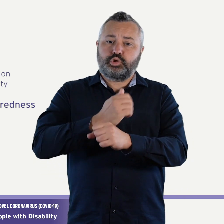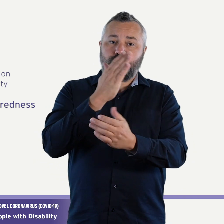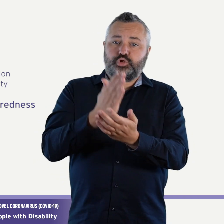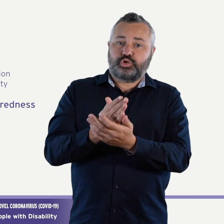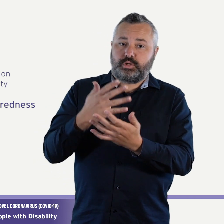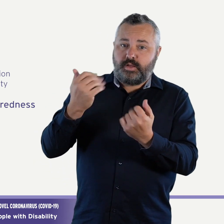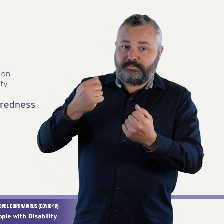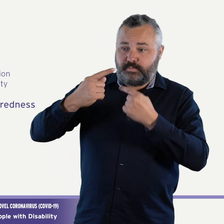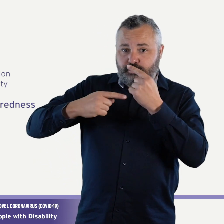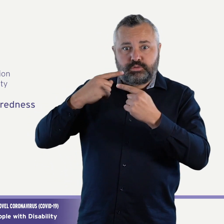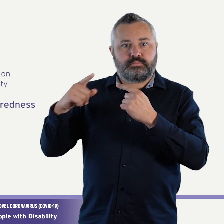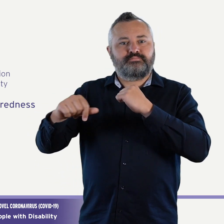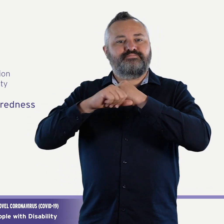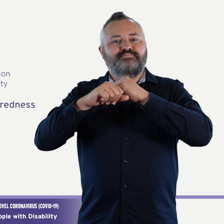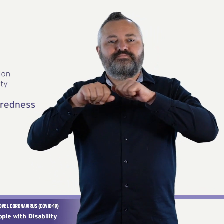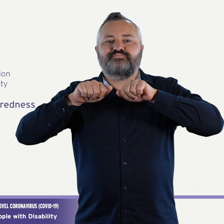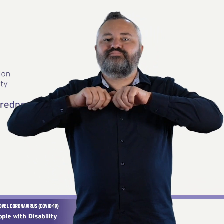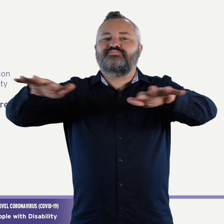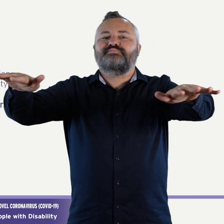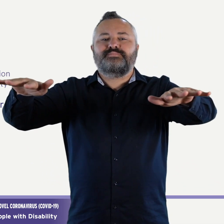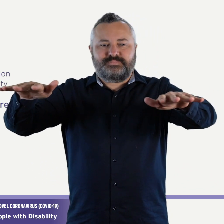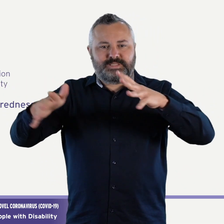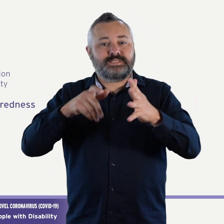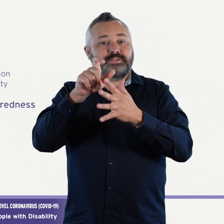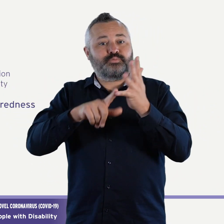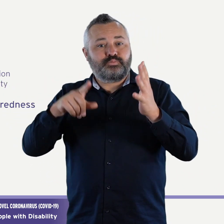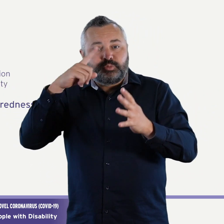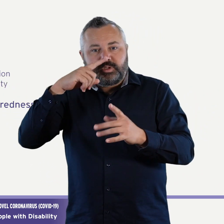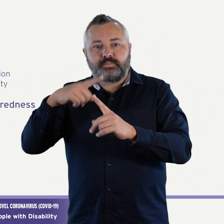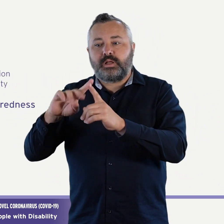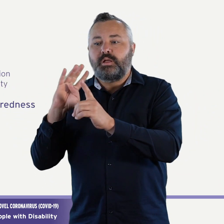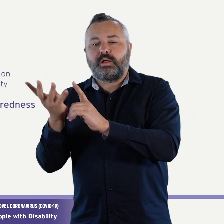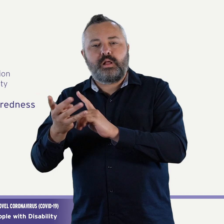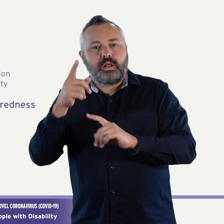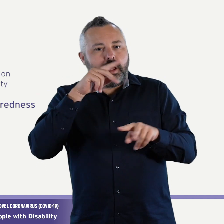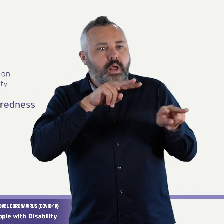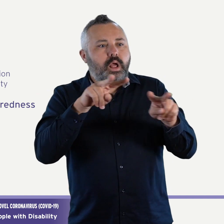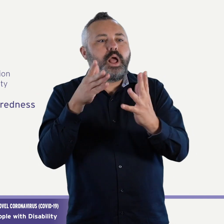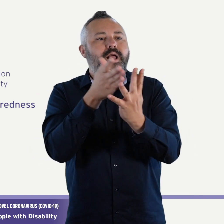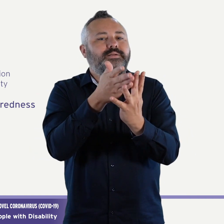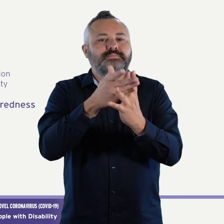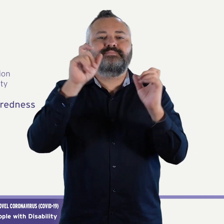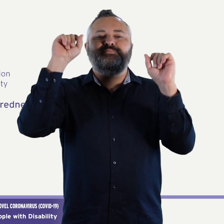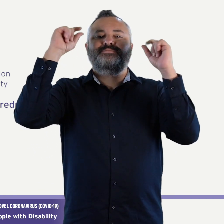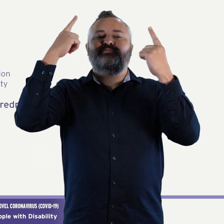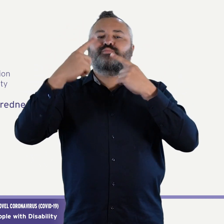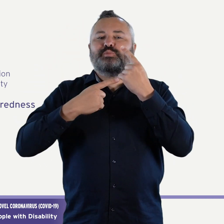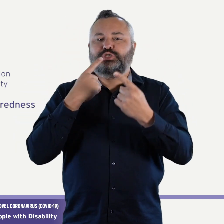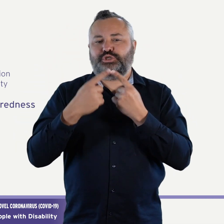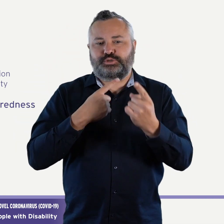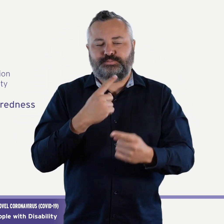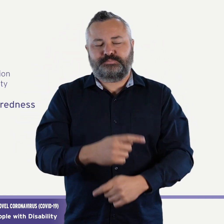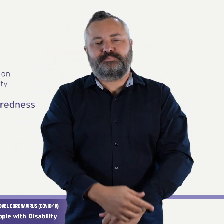Ensure that widely disseminated public health advice is available and accessible to people with disability, their families, carers and support workers.